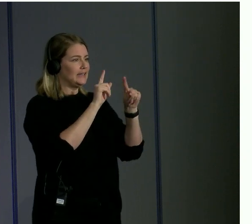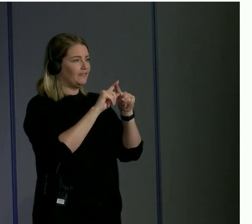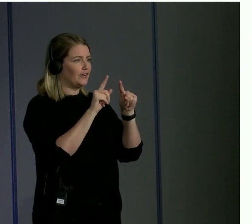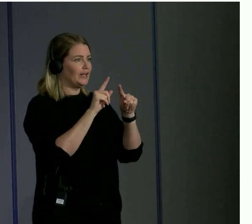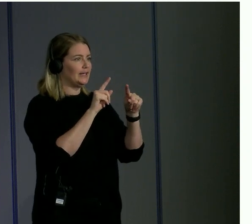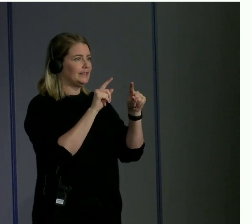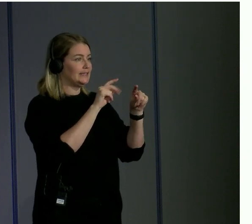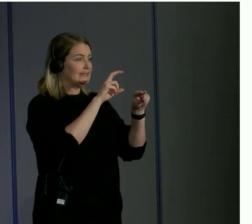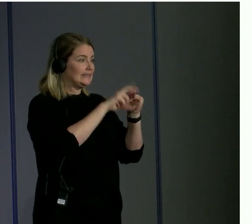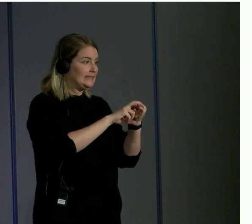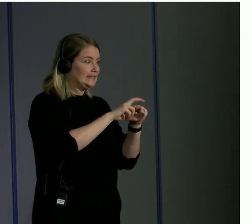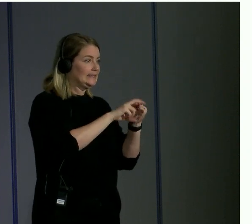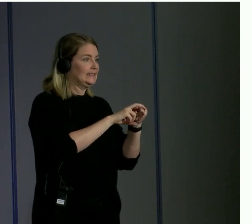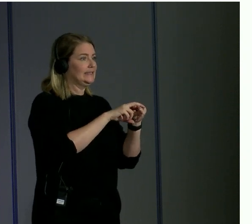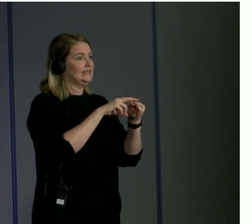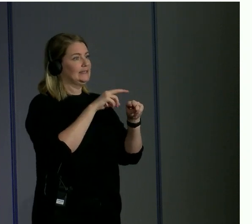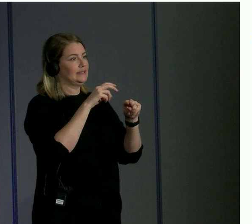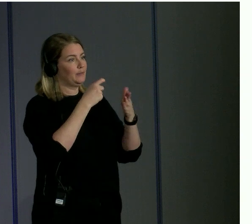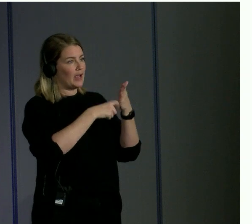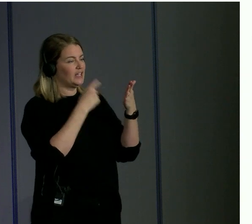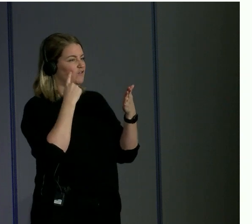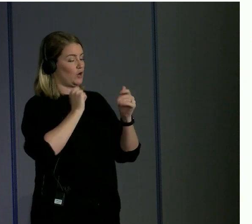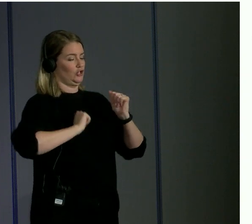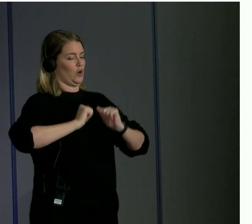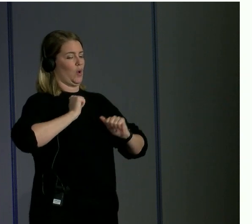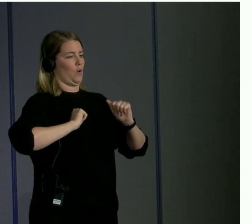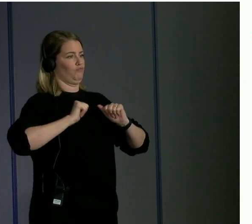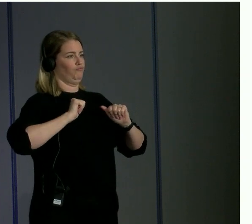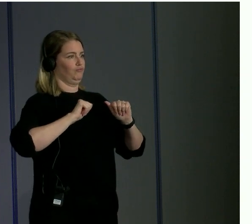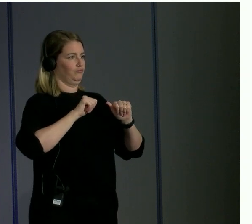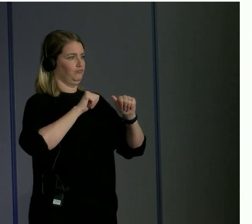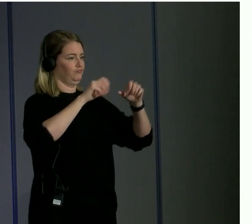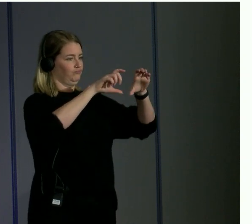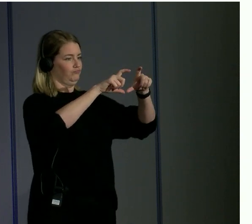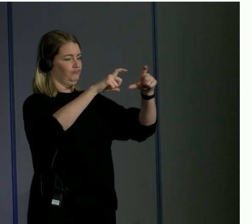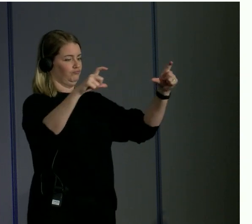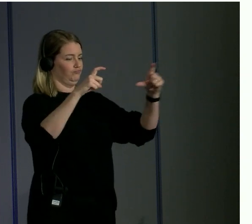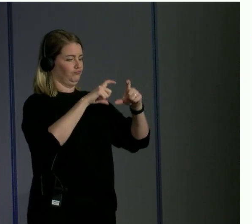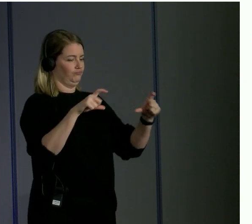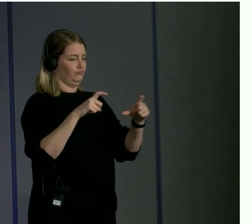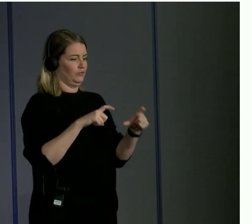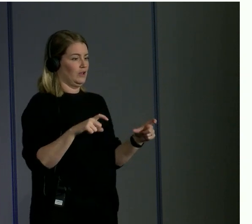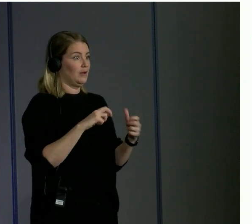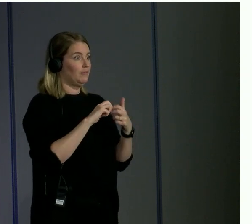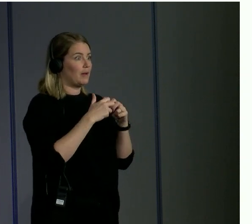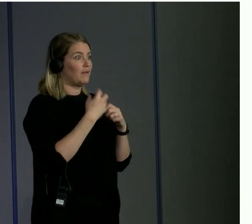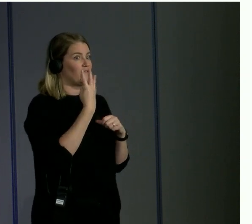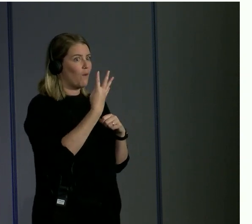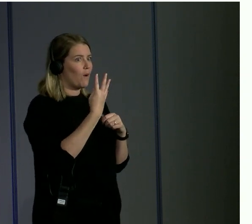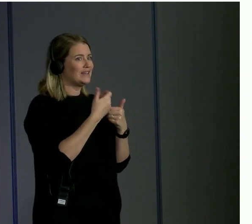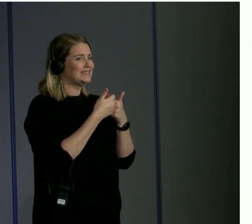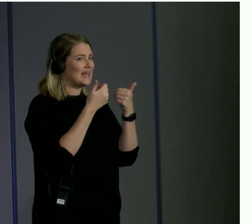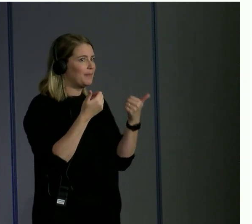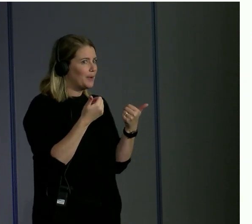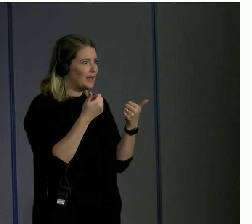and prices for a show in a theater. The problem is there are four separate tables. And so the